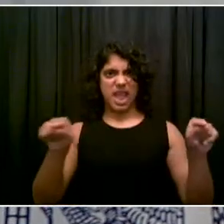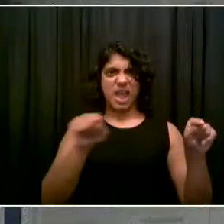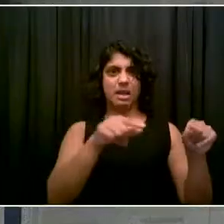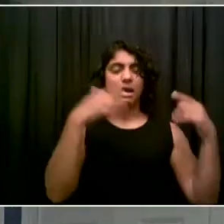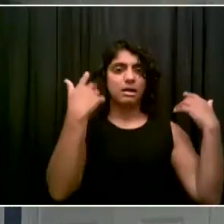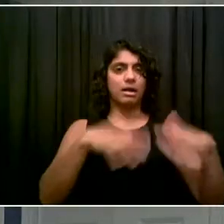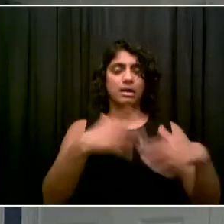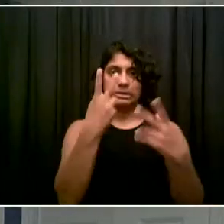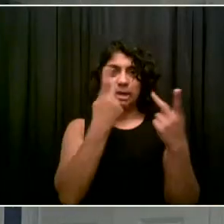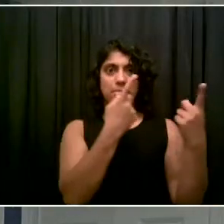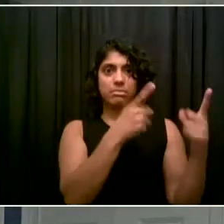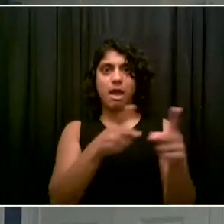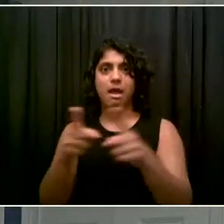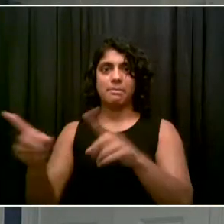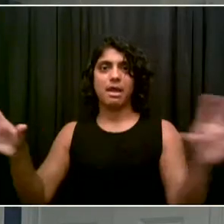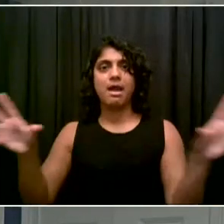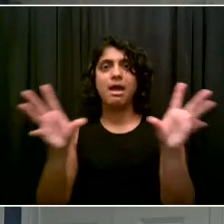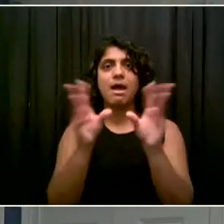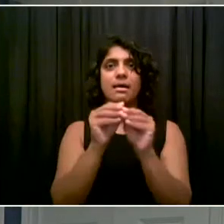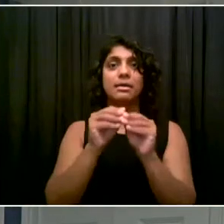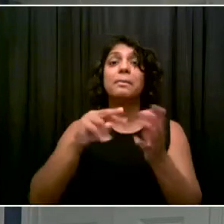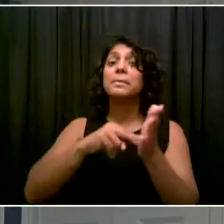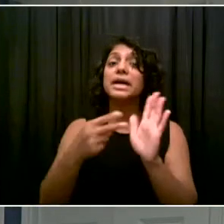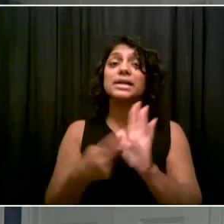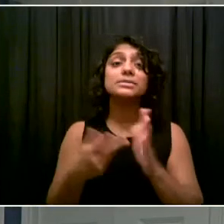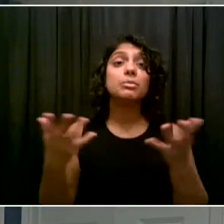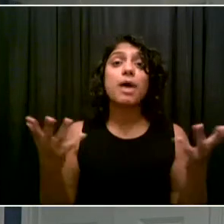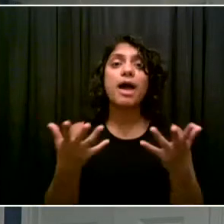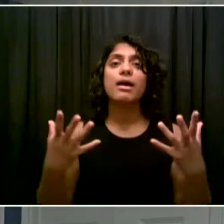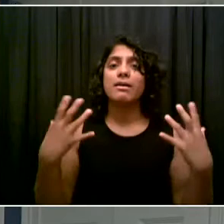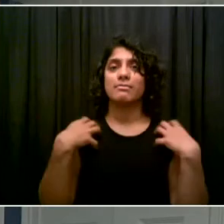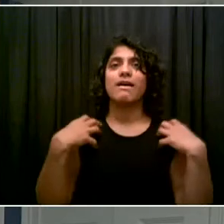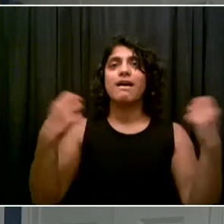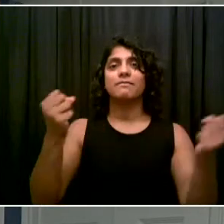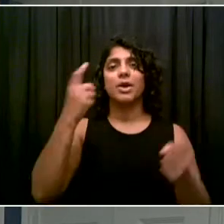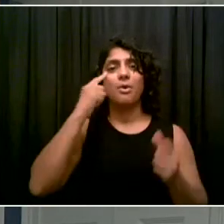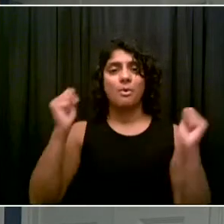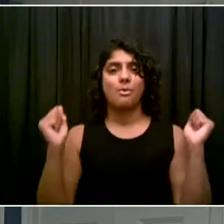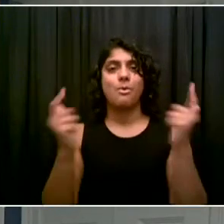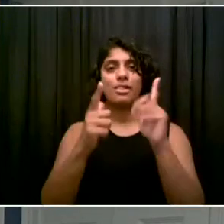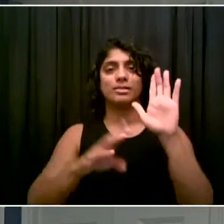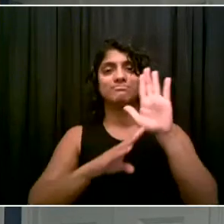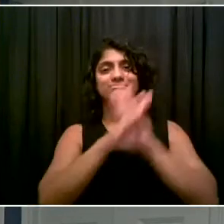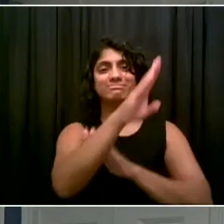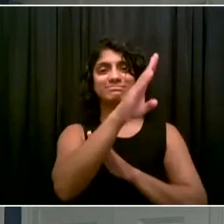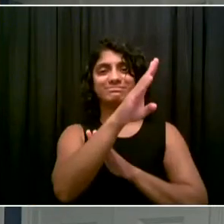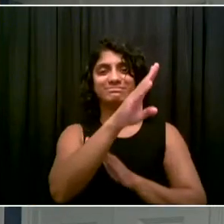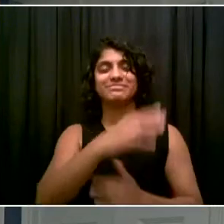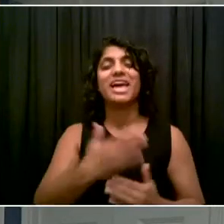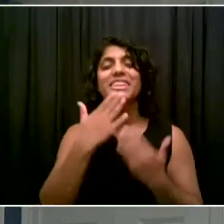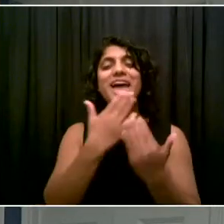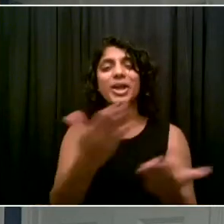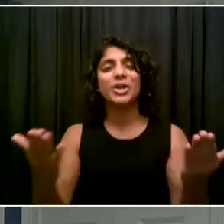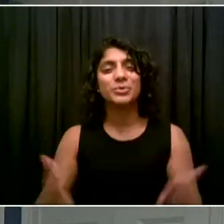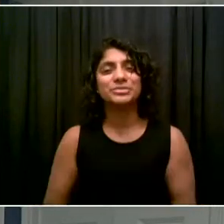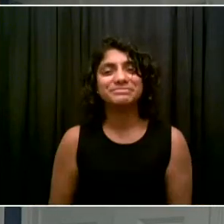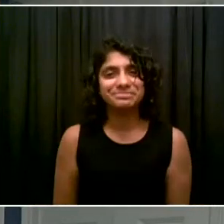BE JUST THIS SUMMER.